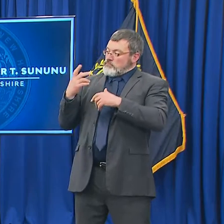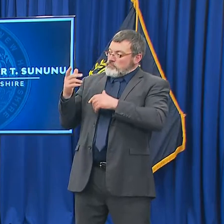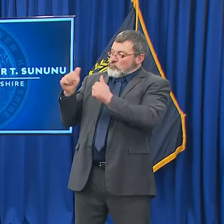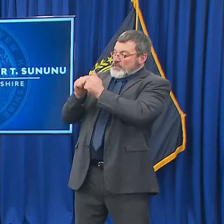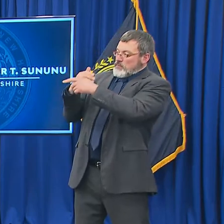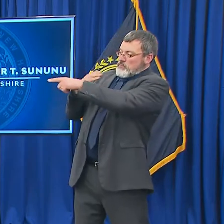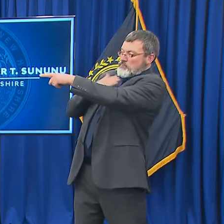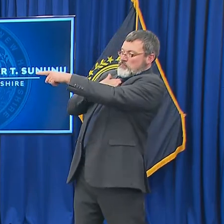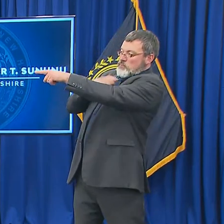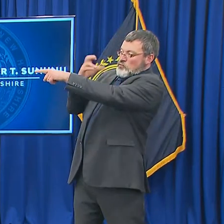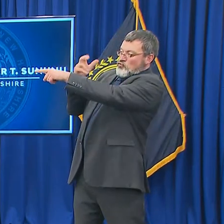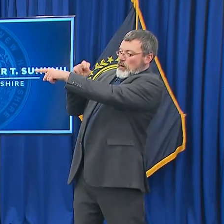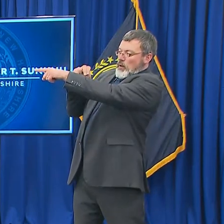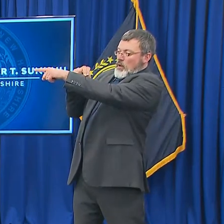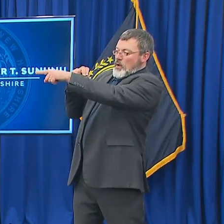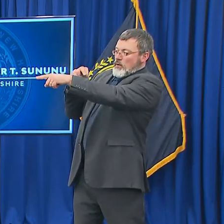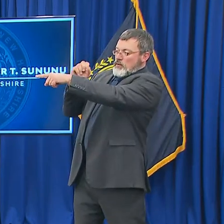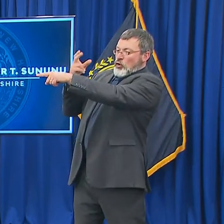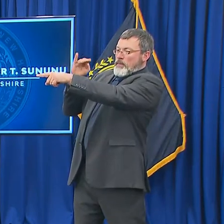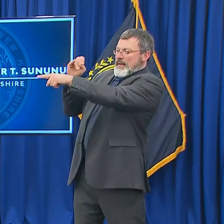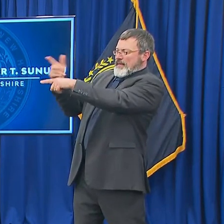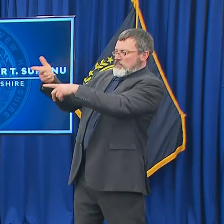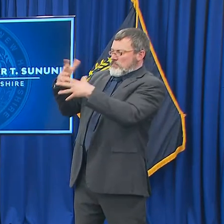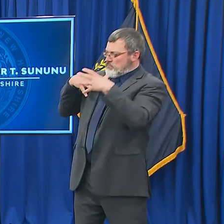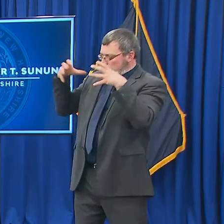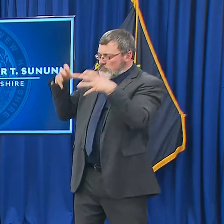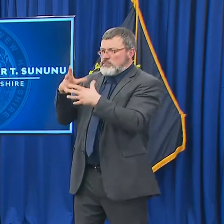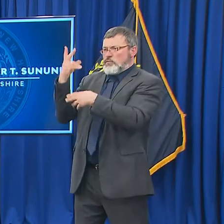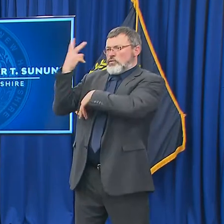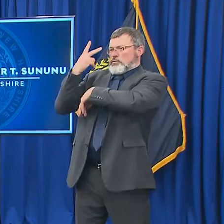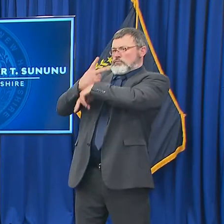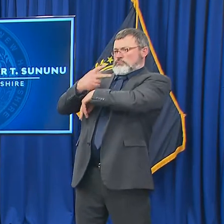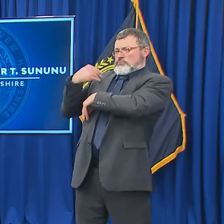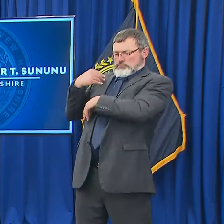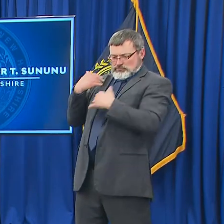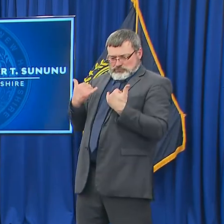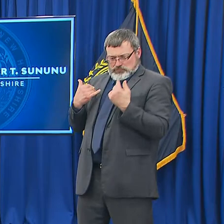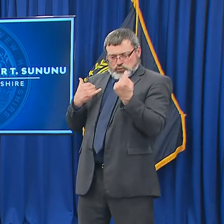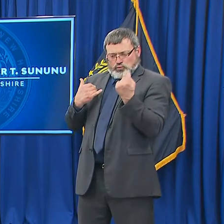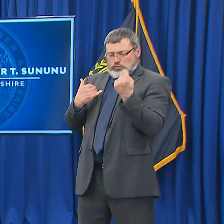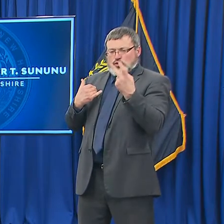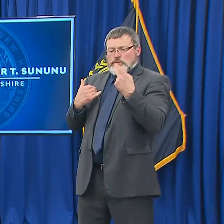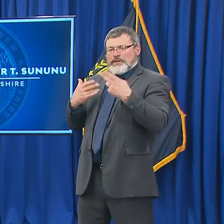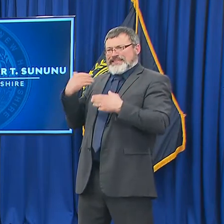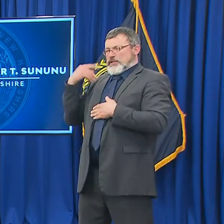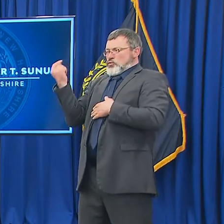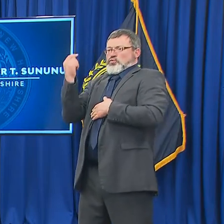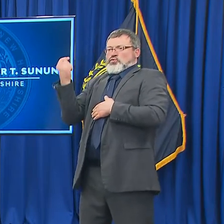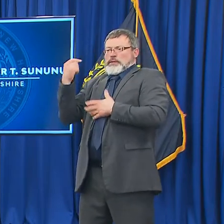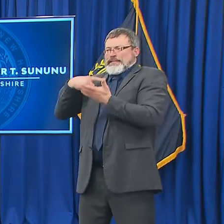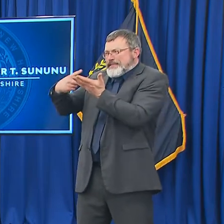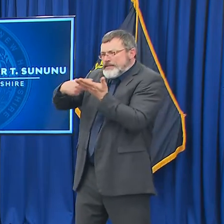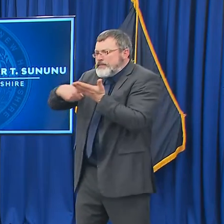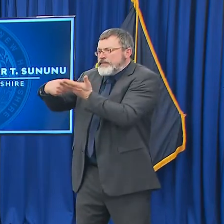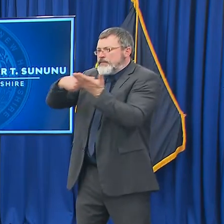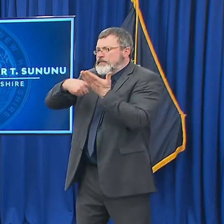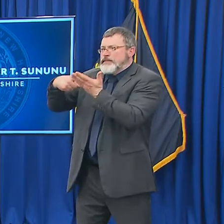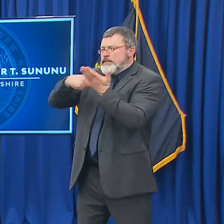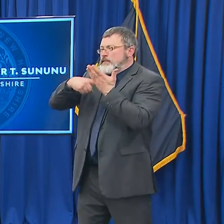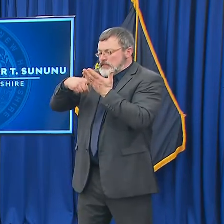some media organizations who are very misinterpreted what's going on the state. And I can Laurie or Beth can talk a little more.